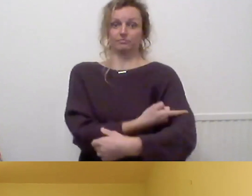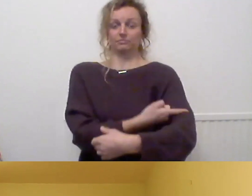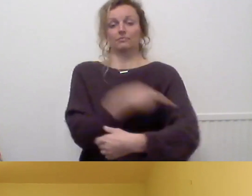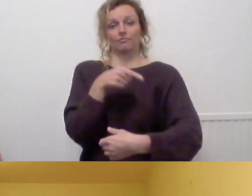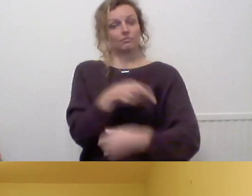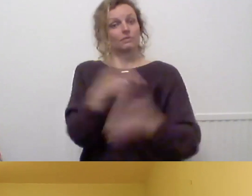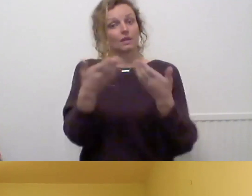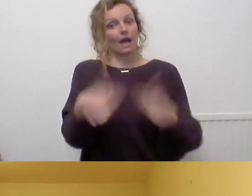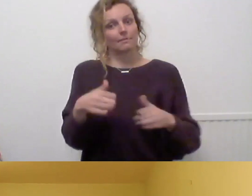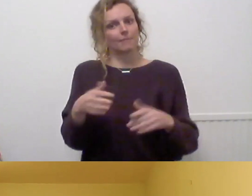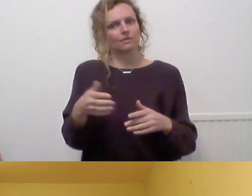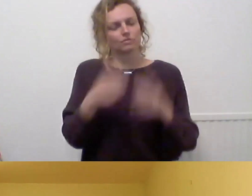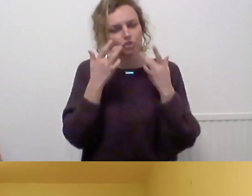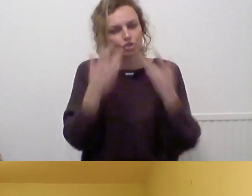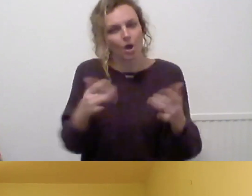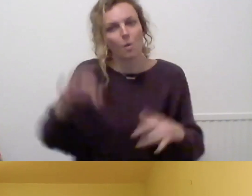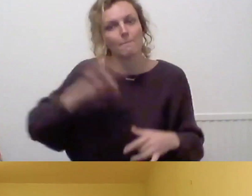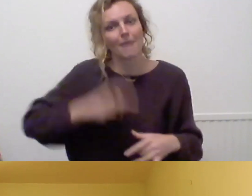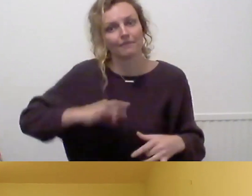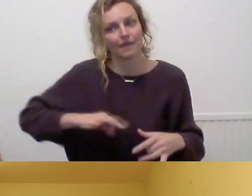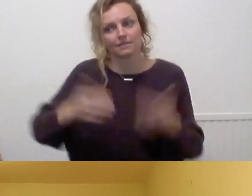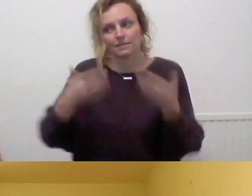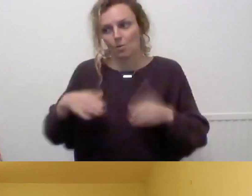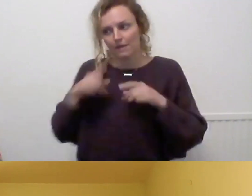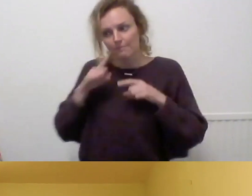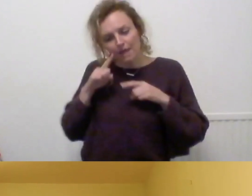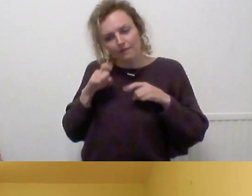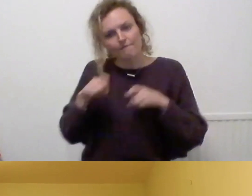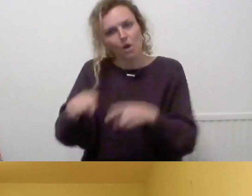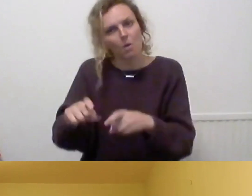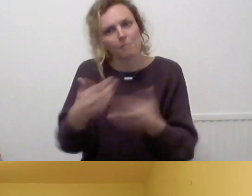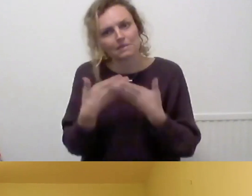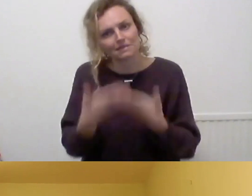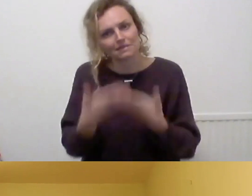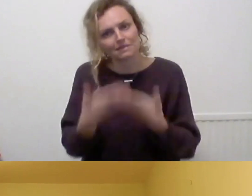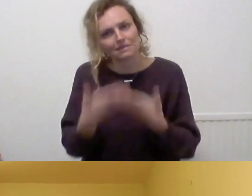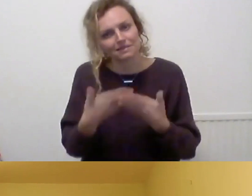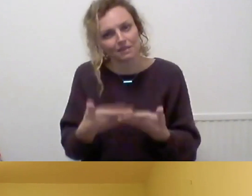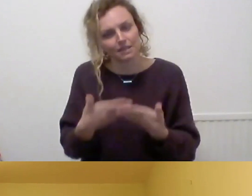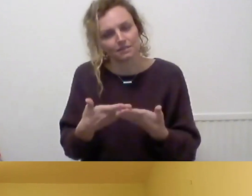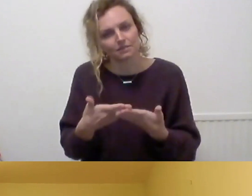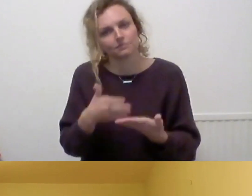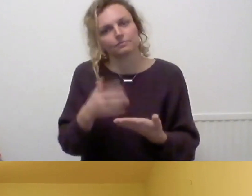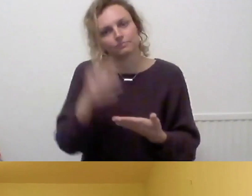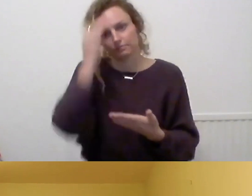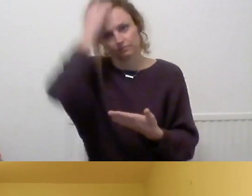We have done some follow up studies. And they have borne out that the patients who receive